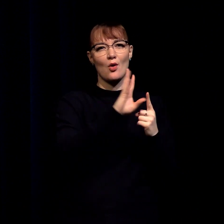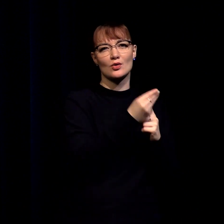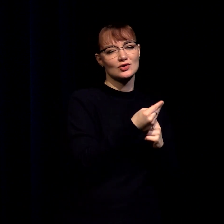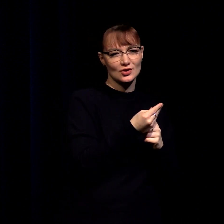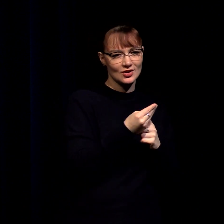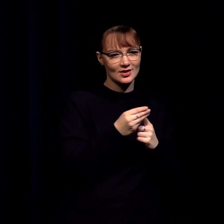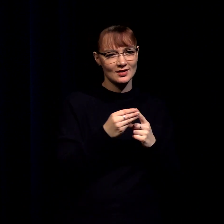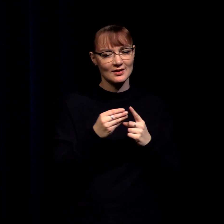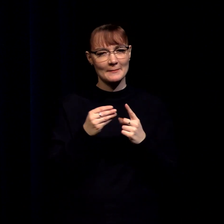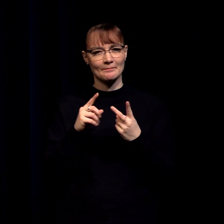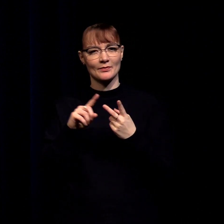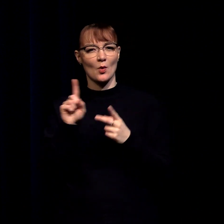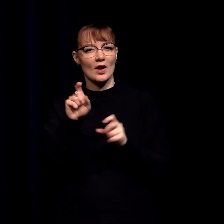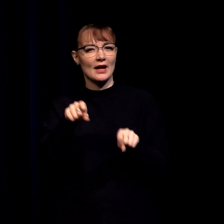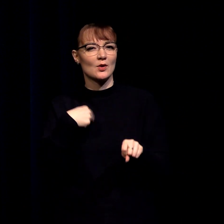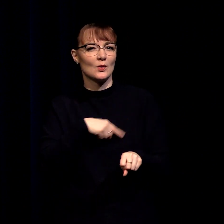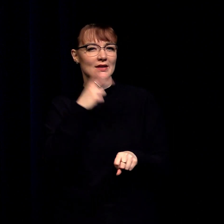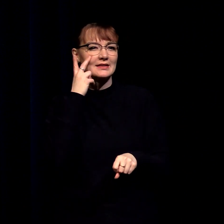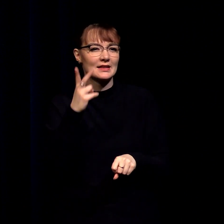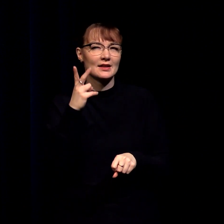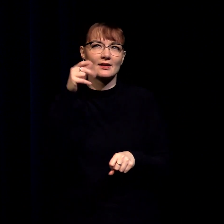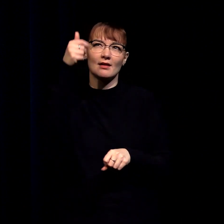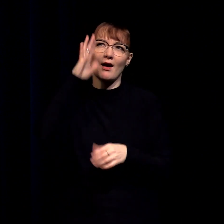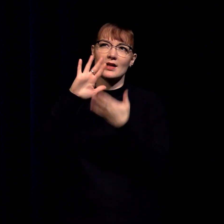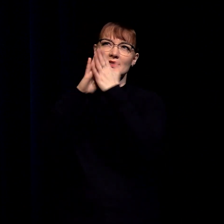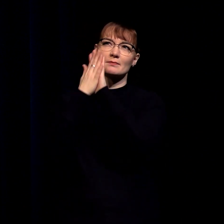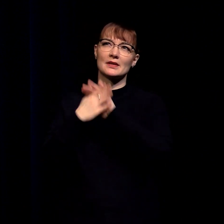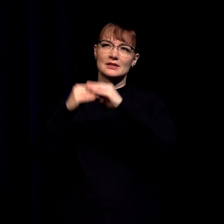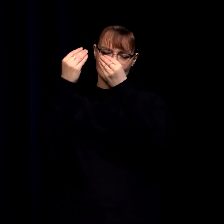else are we going to see the peace of God released? Where